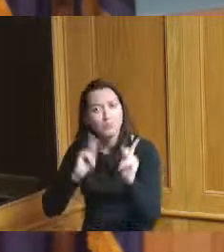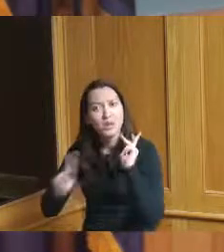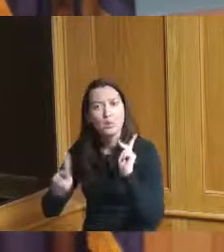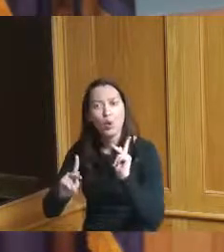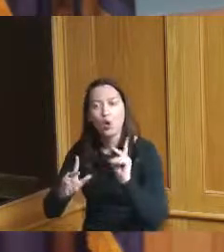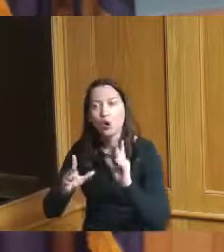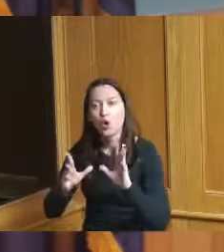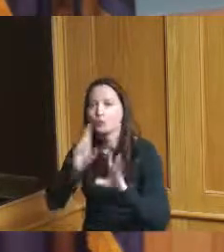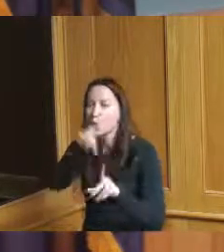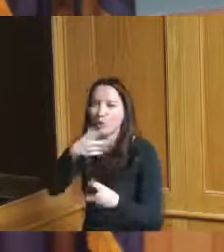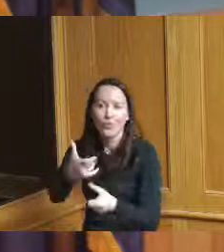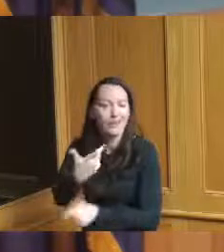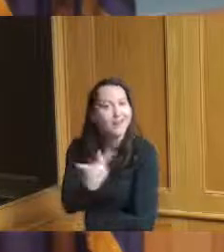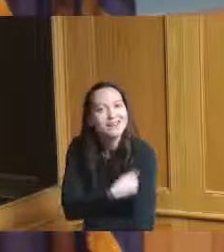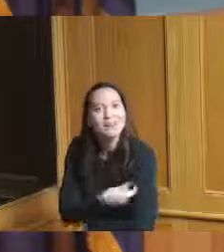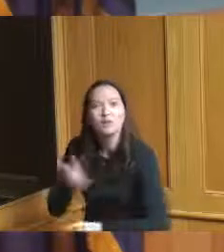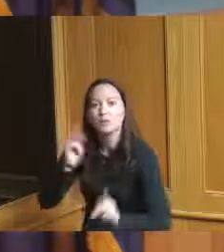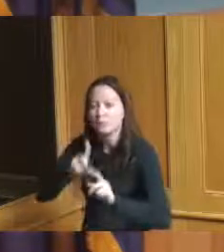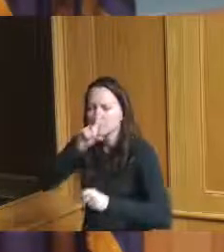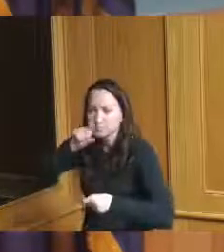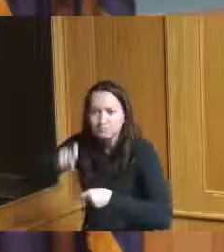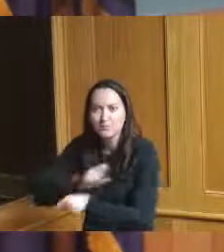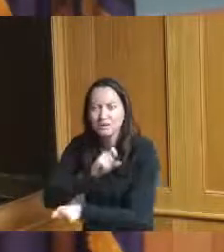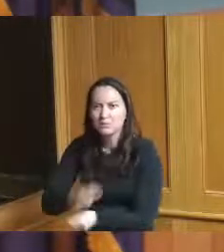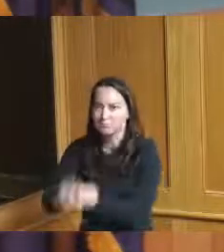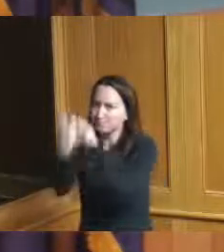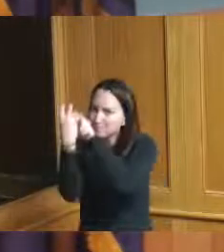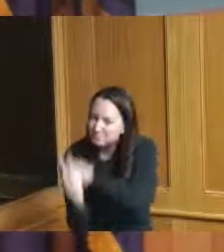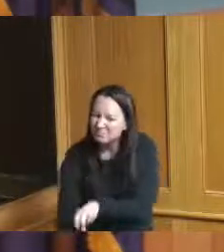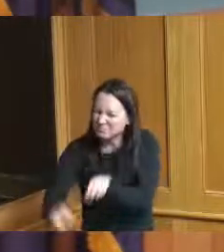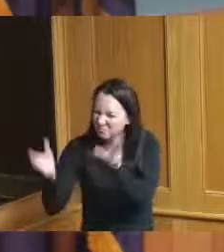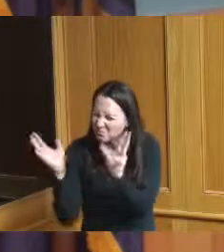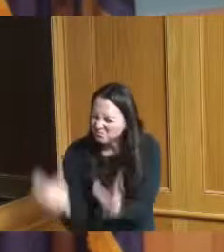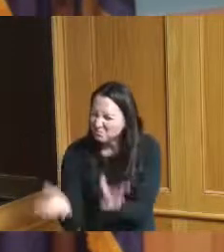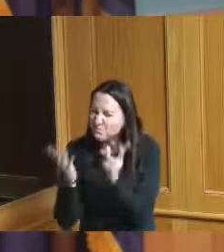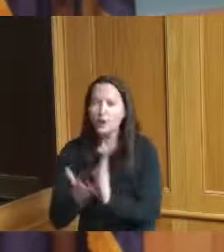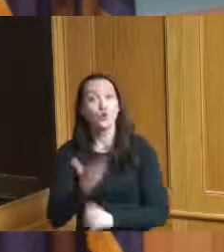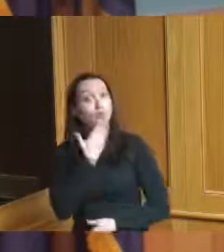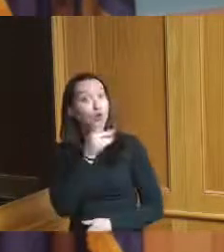vaccine these are people that you got to really talk to and they got some good questions the